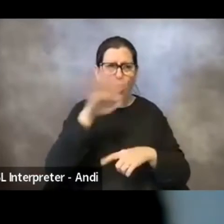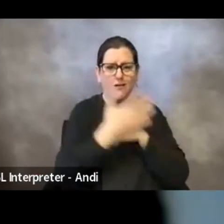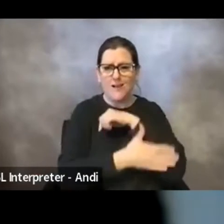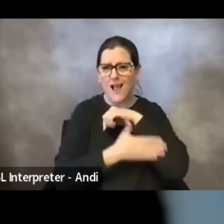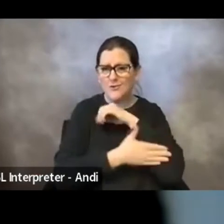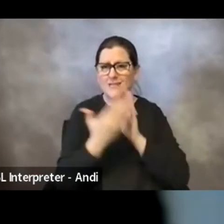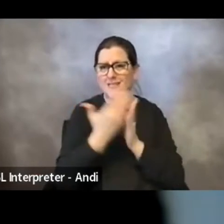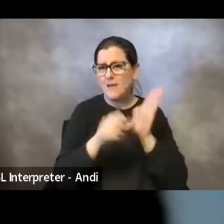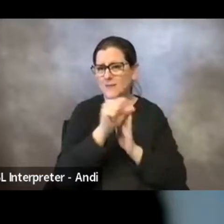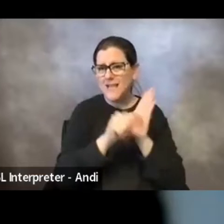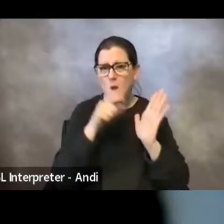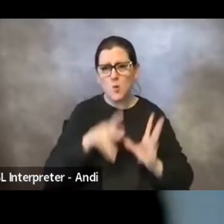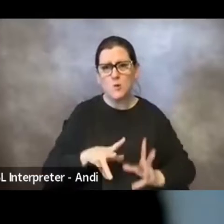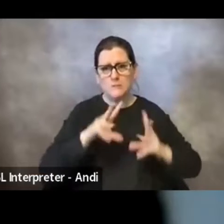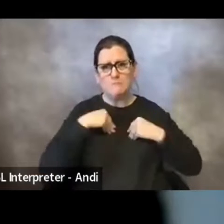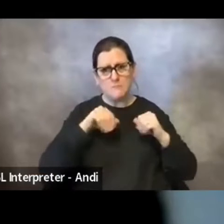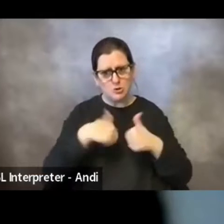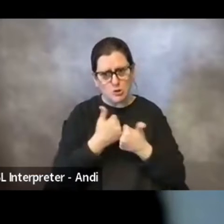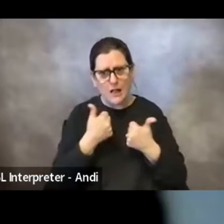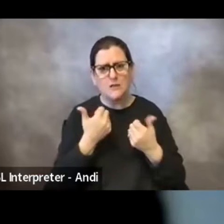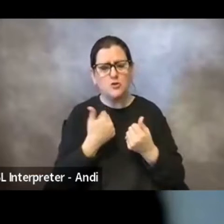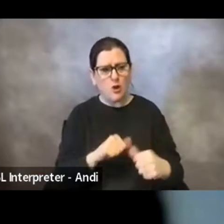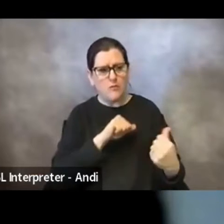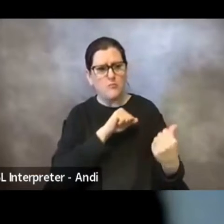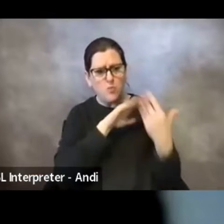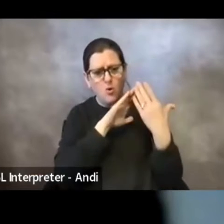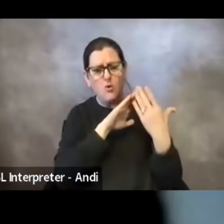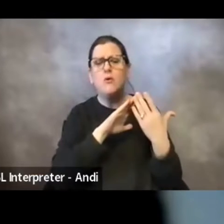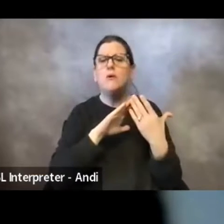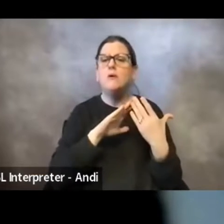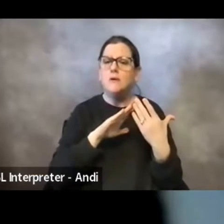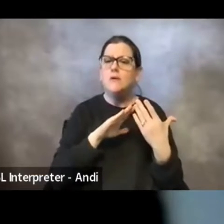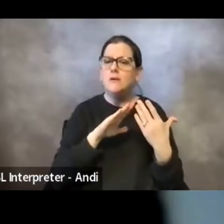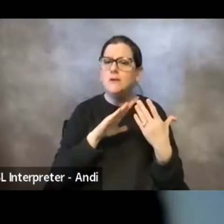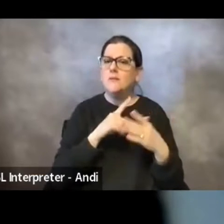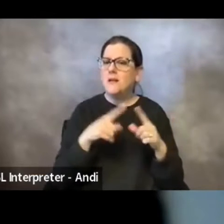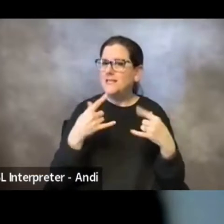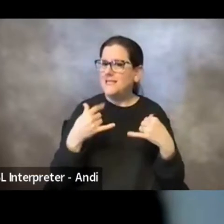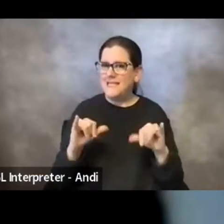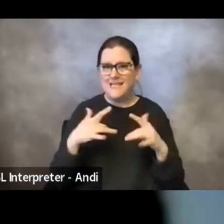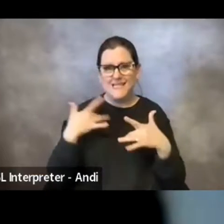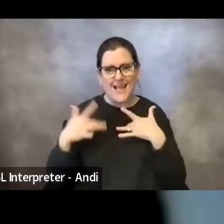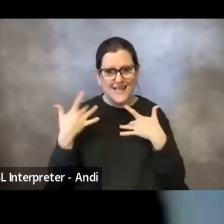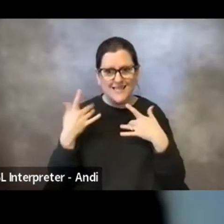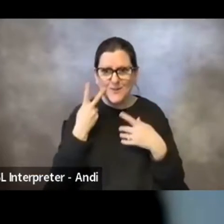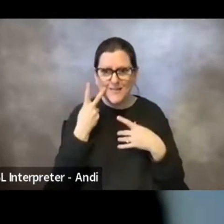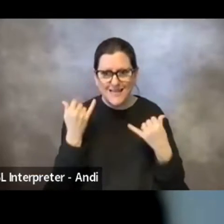taken on that challenge, and have begun working on that. But it's also very exciting to see now that at the federal level,